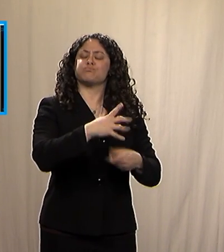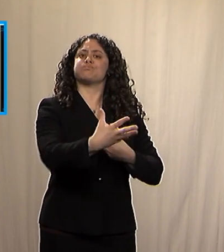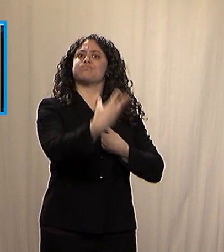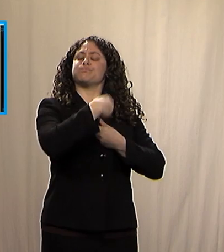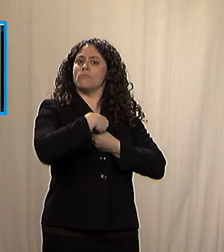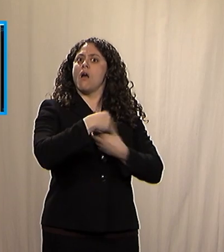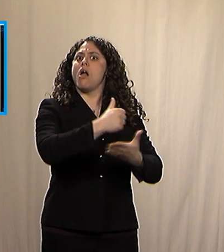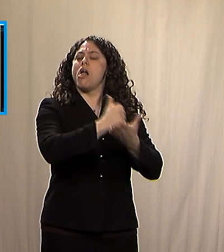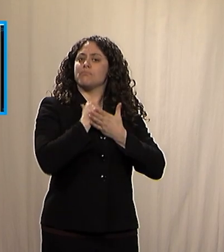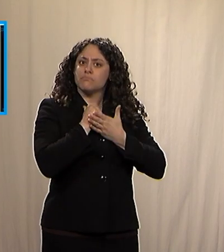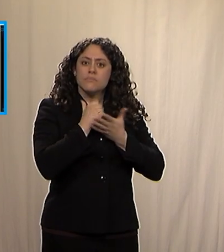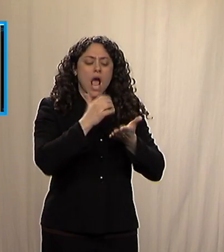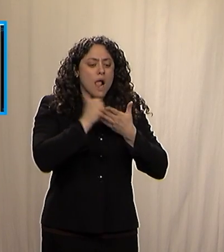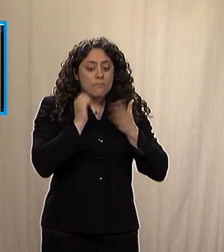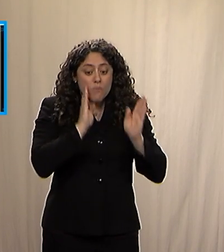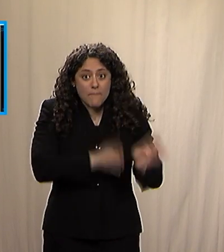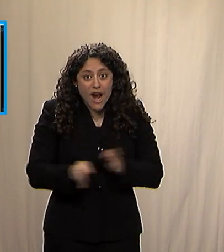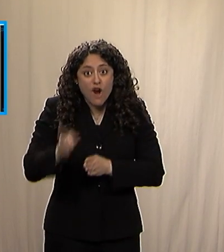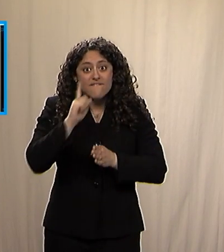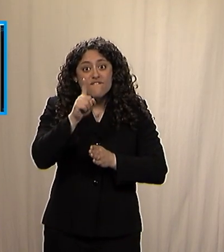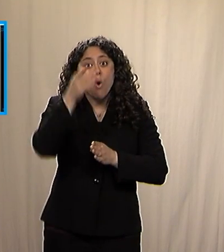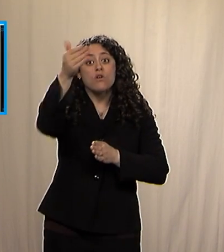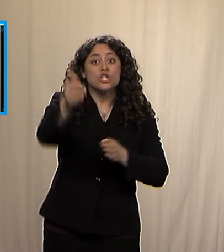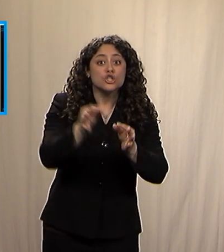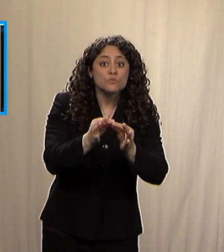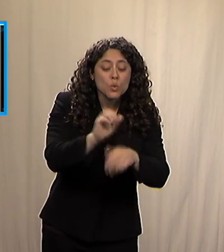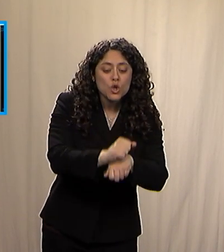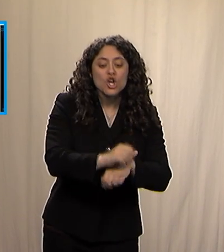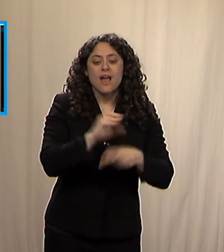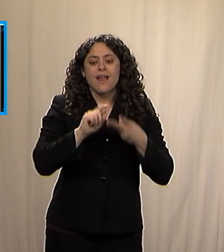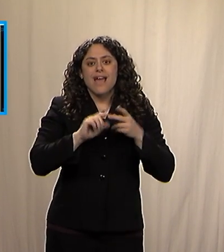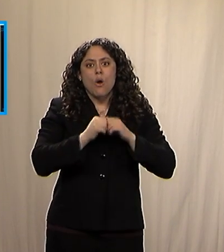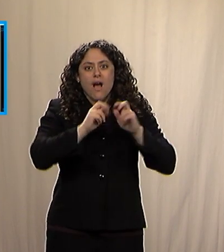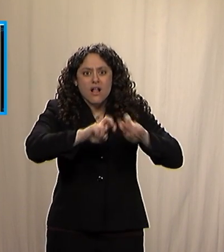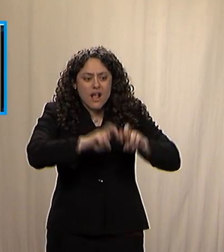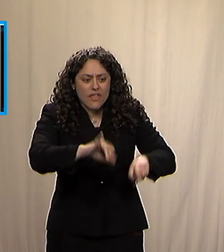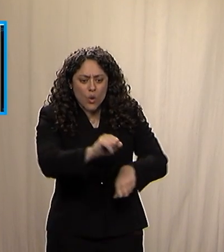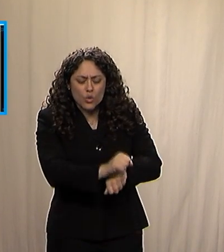analyze work, and also think about the idea of role